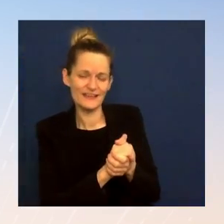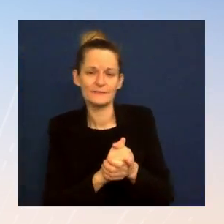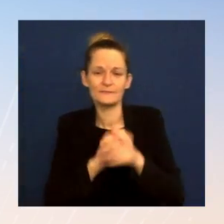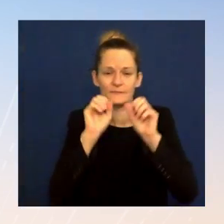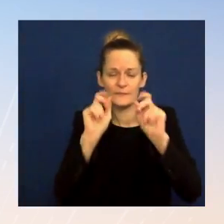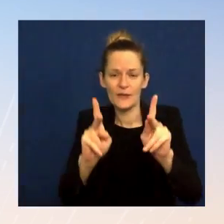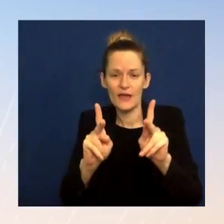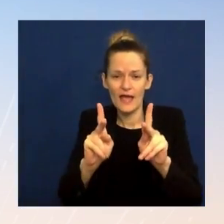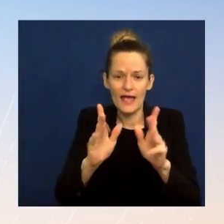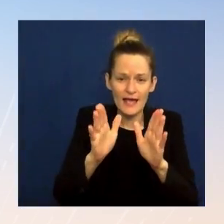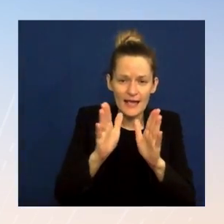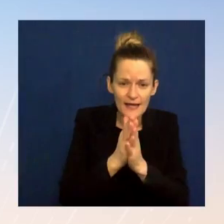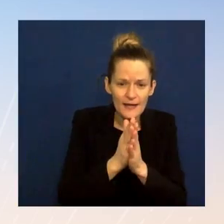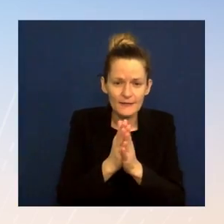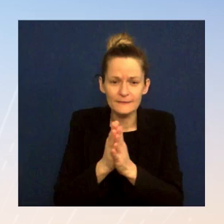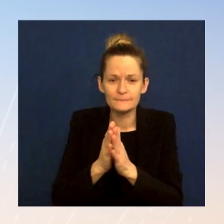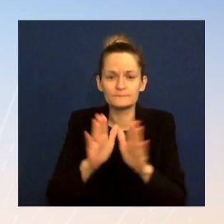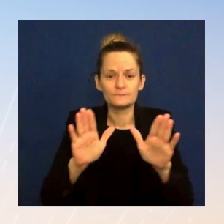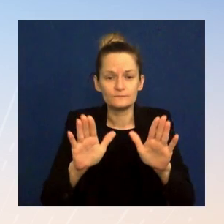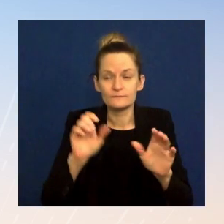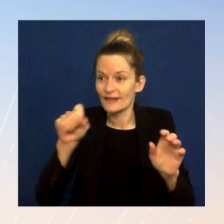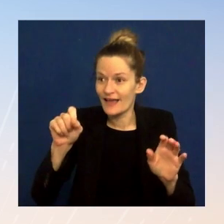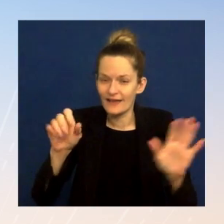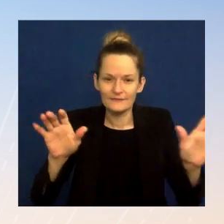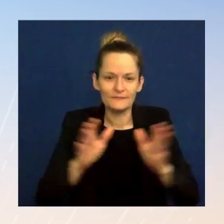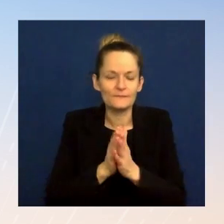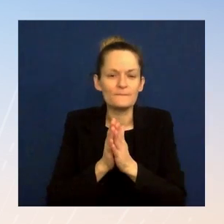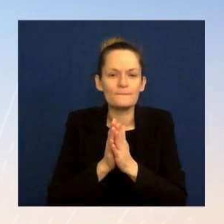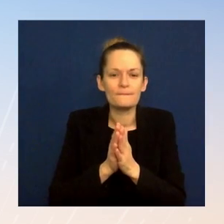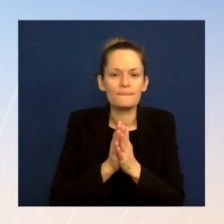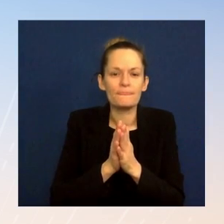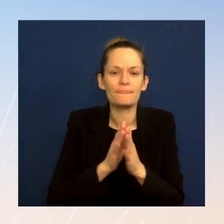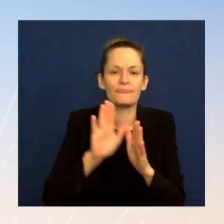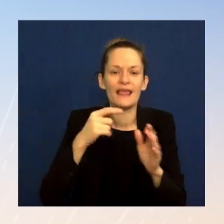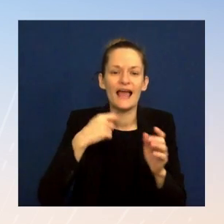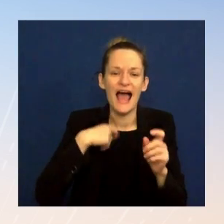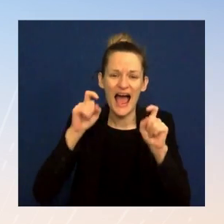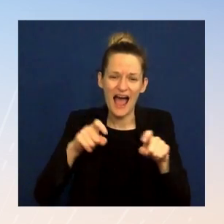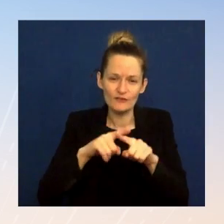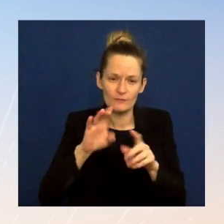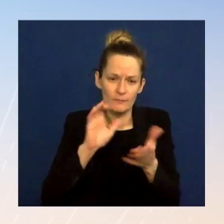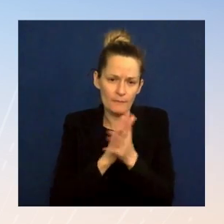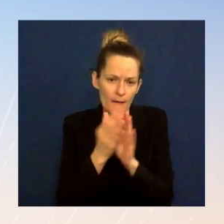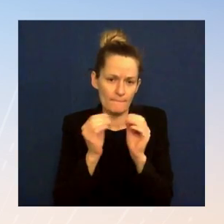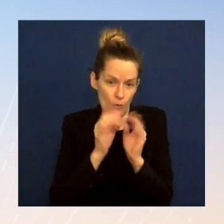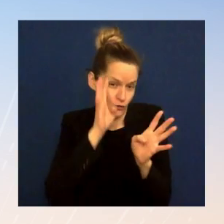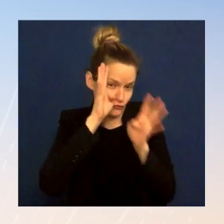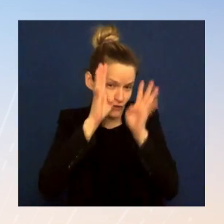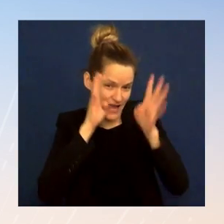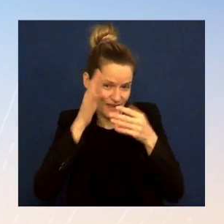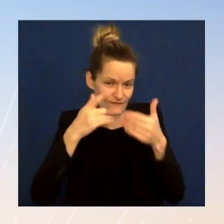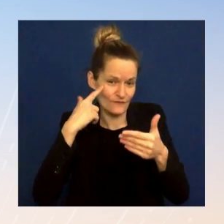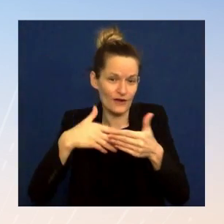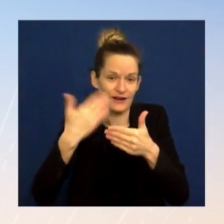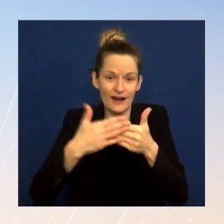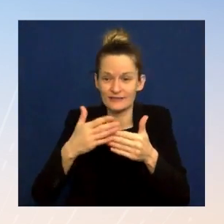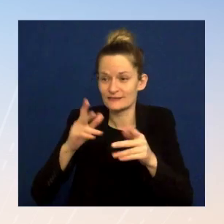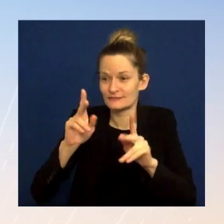The Press: It is Halloween themed? Ms. Psaki: Now, I'm going to have to get more creative with the next people who get -- who get engaged and married, but I did bring her a sash --